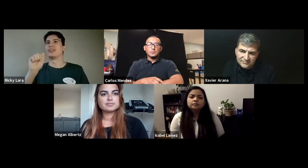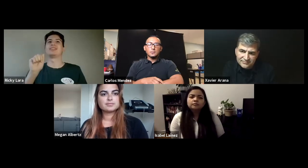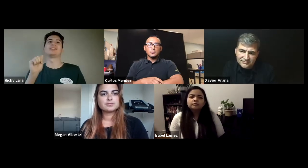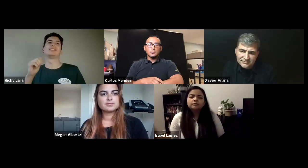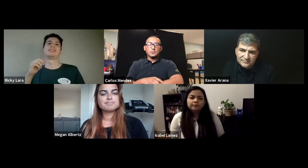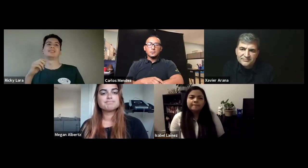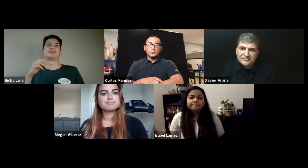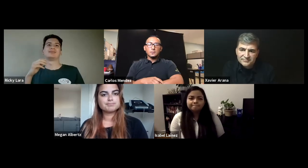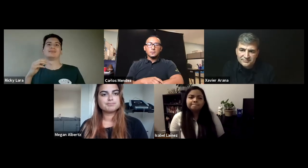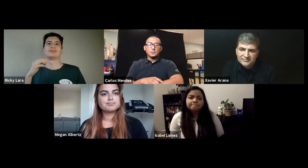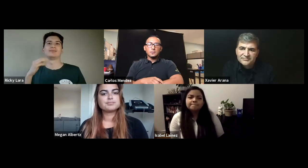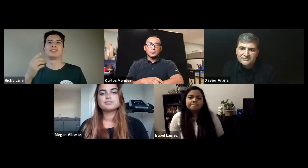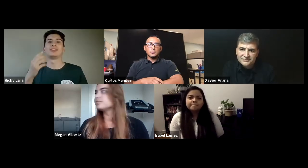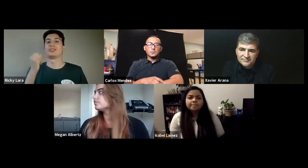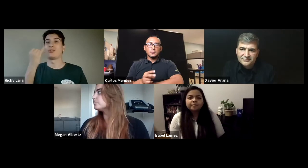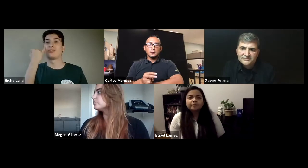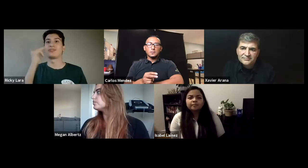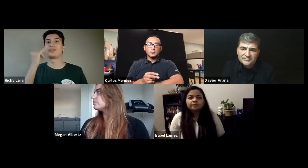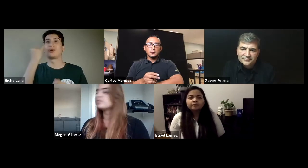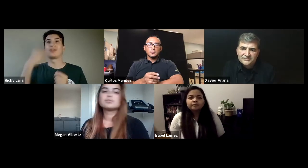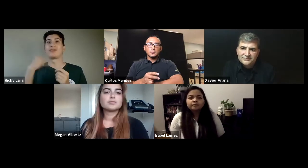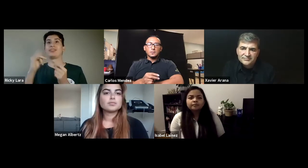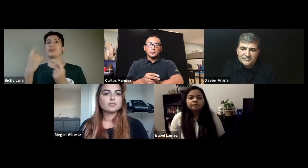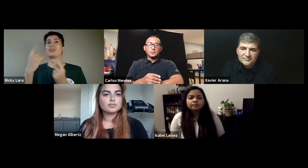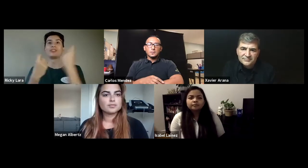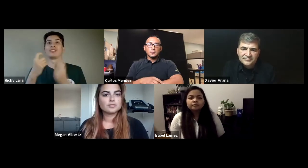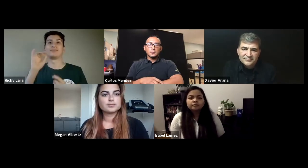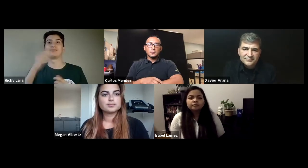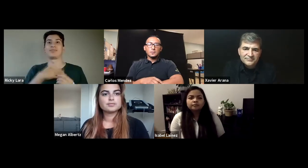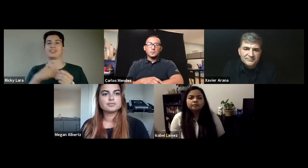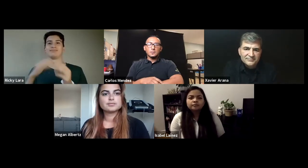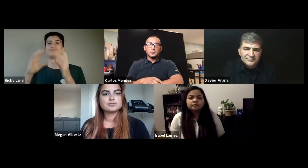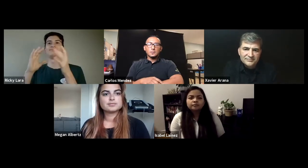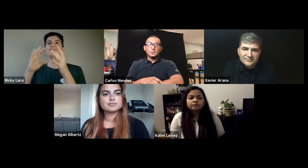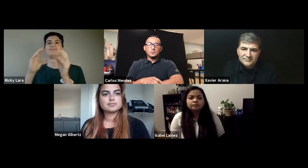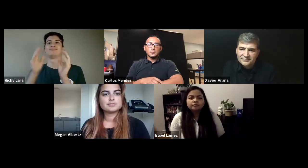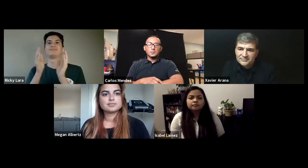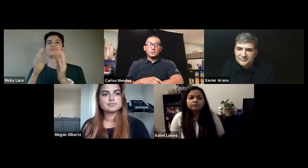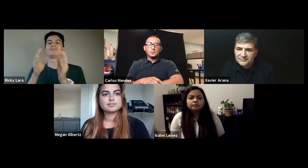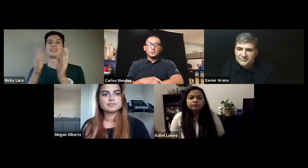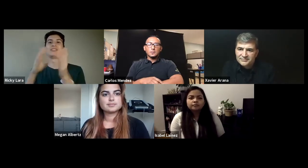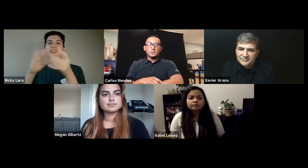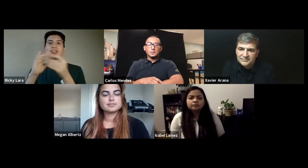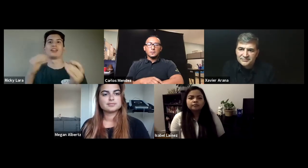Now I want to open up... open the floor up for, um, questions.